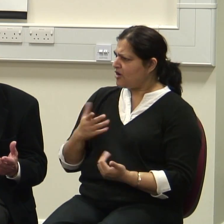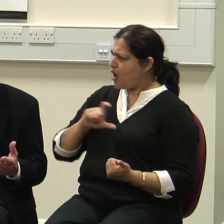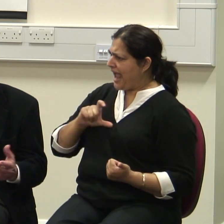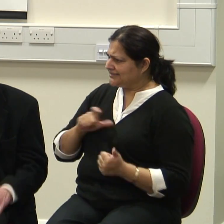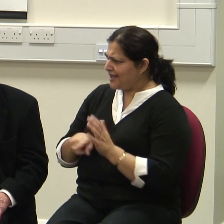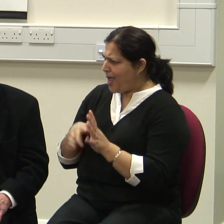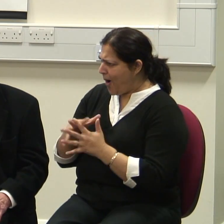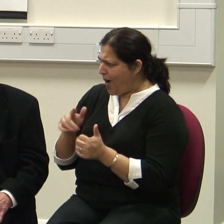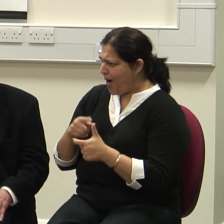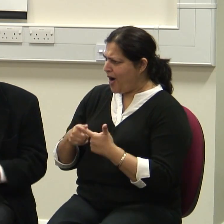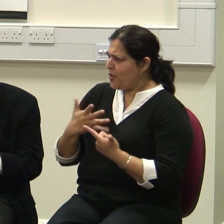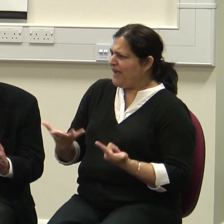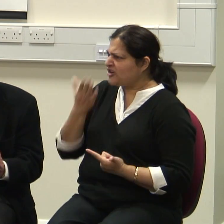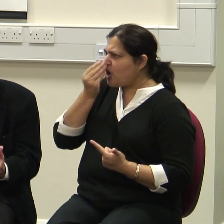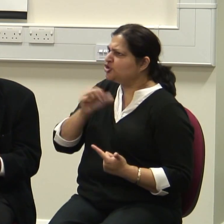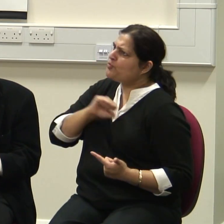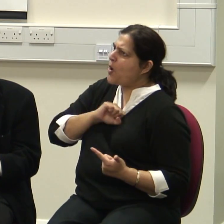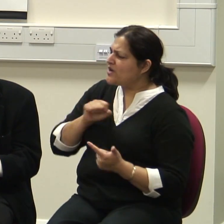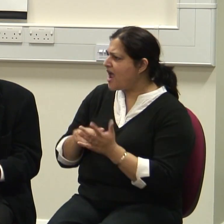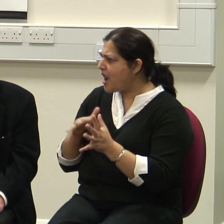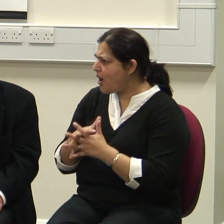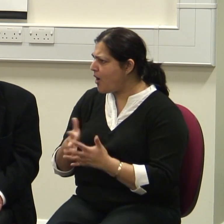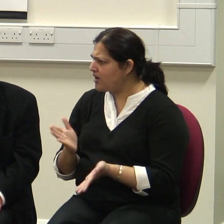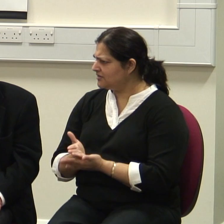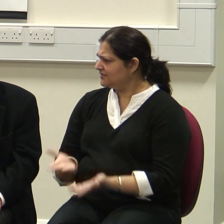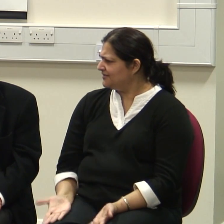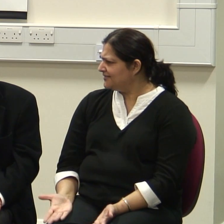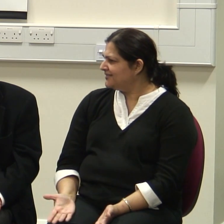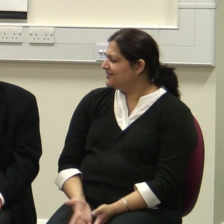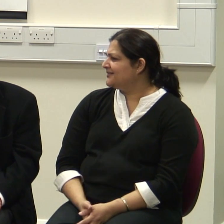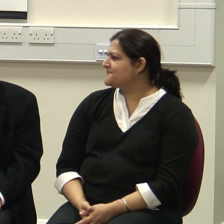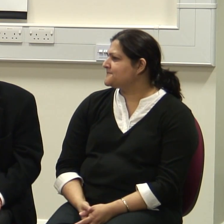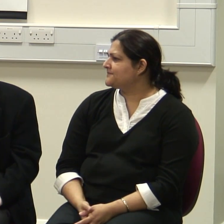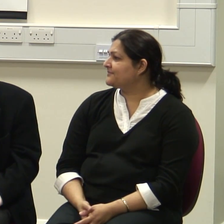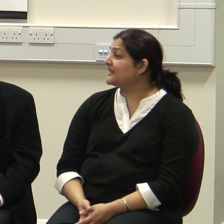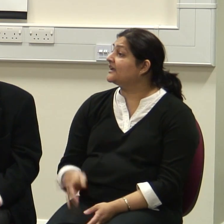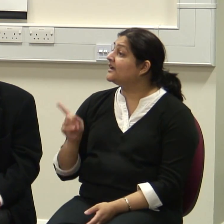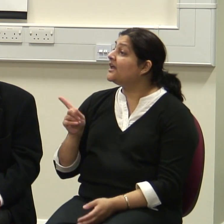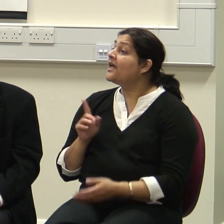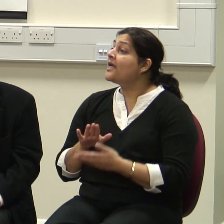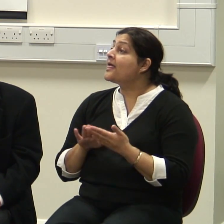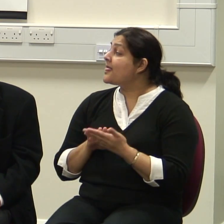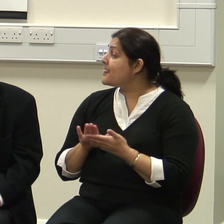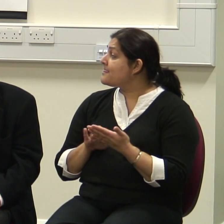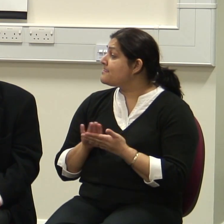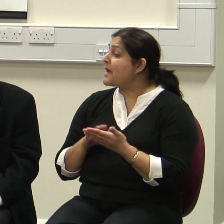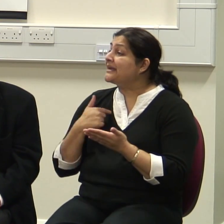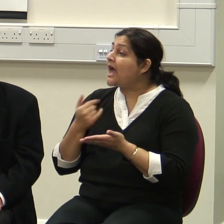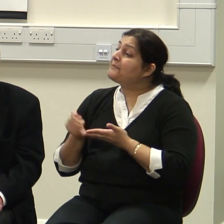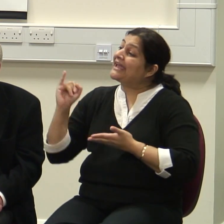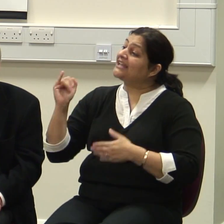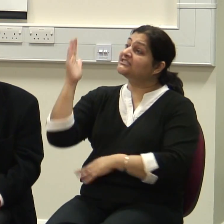laws. It’s obvious. That doesn’t mean [4.07] voluntary psychiatry voluntary religion.